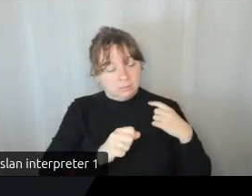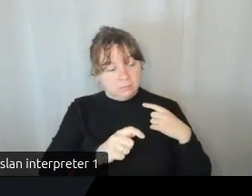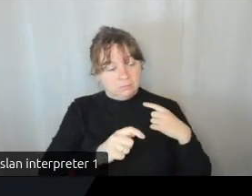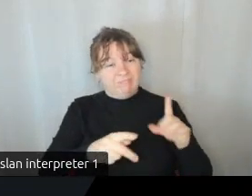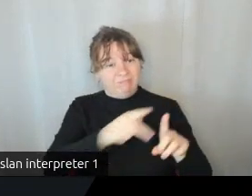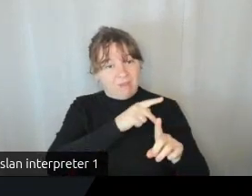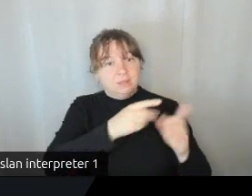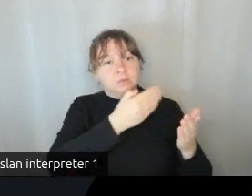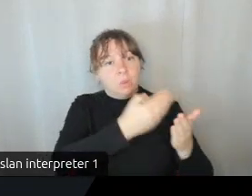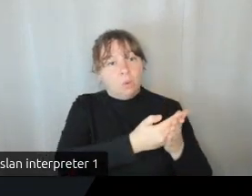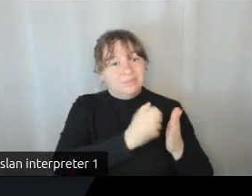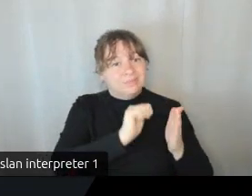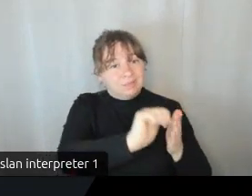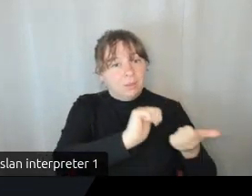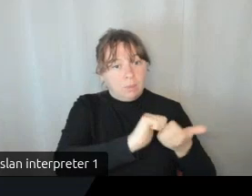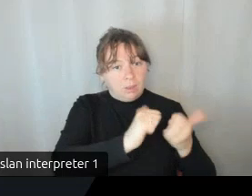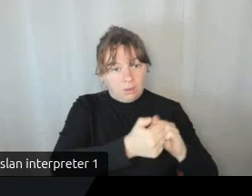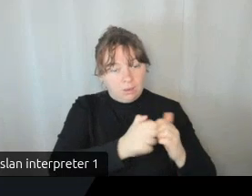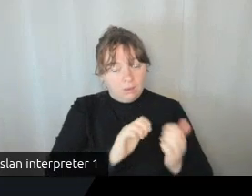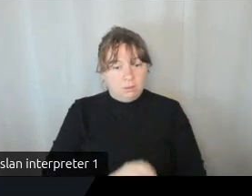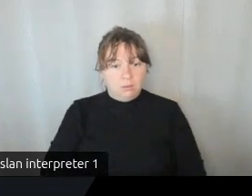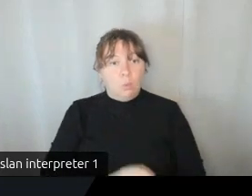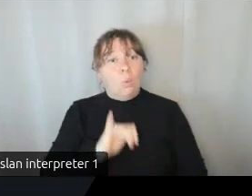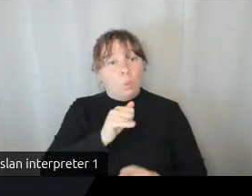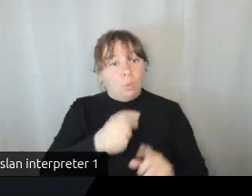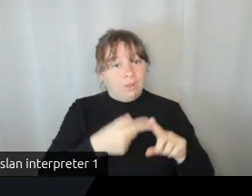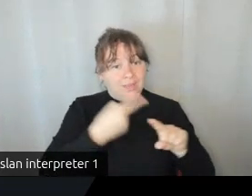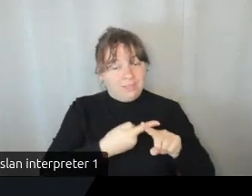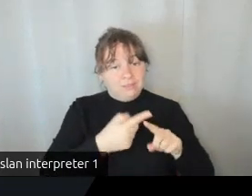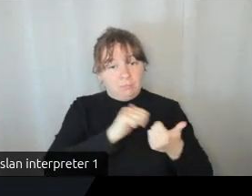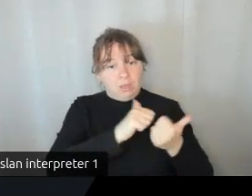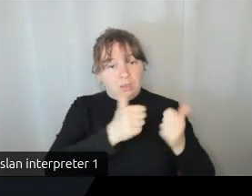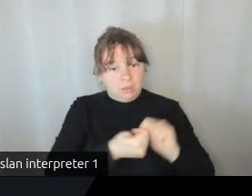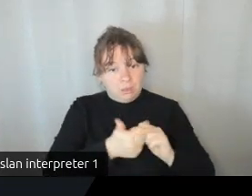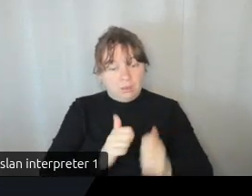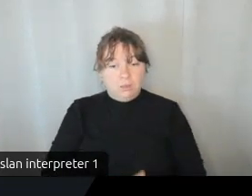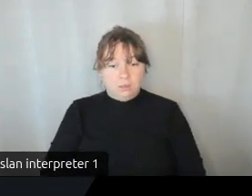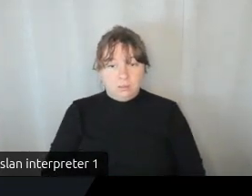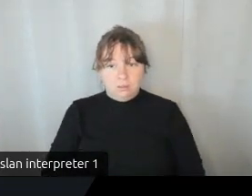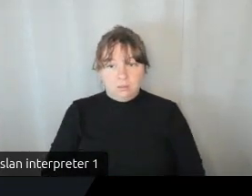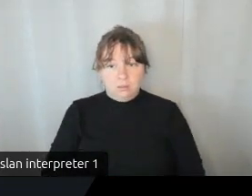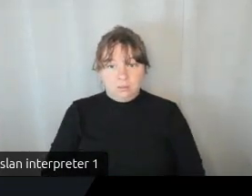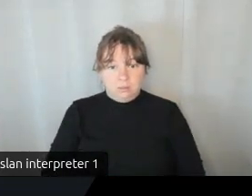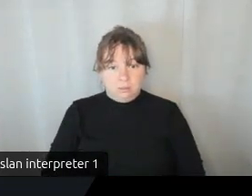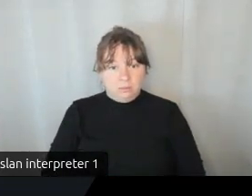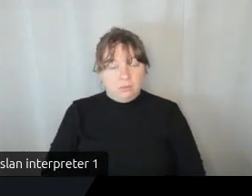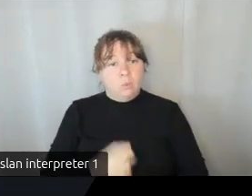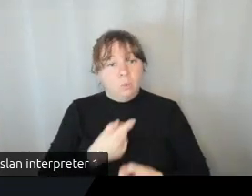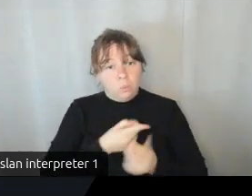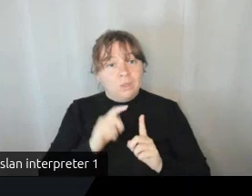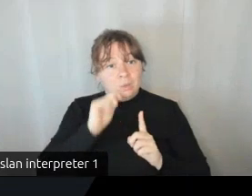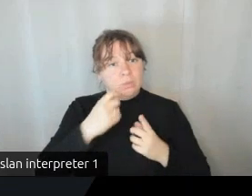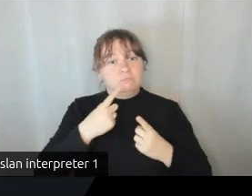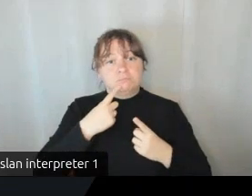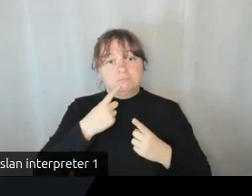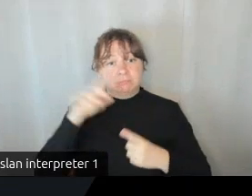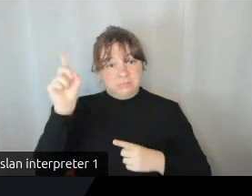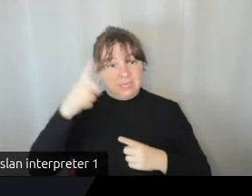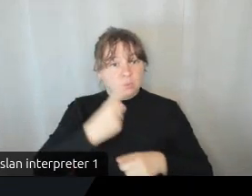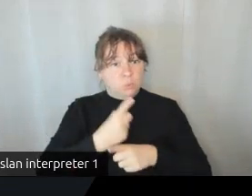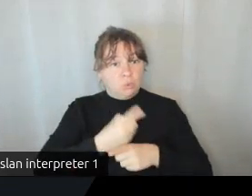an application to vary and how it can benefit an agree to further protection.